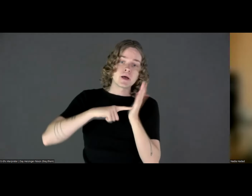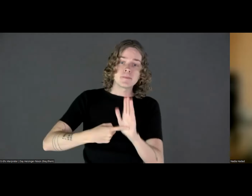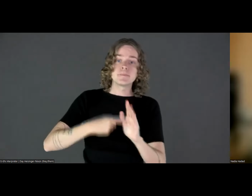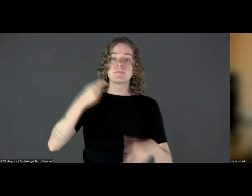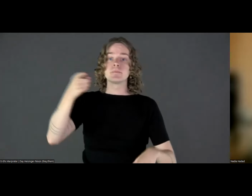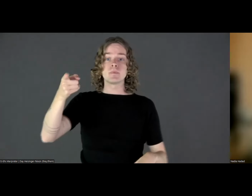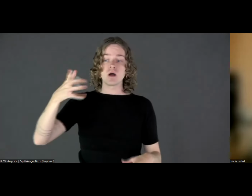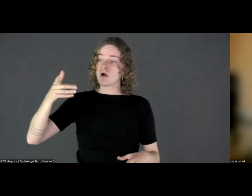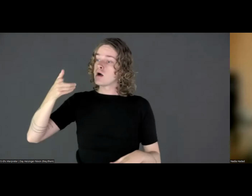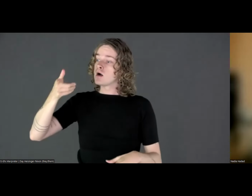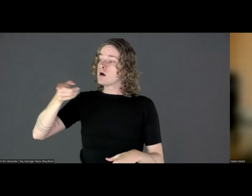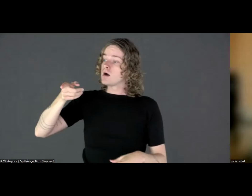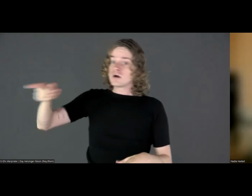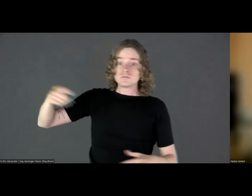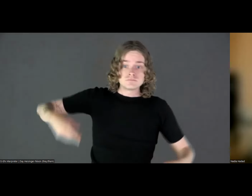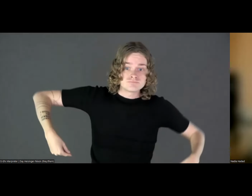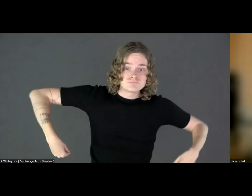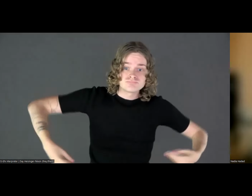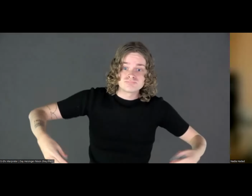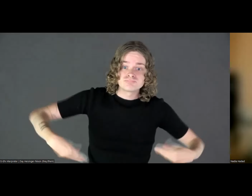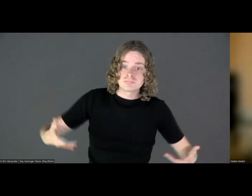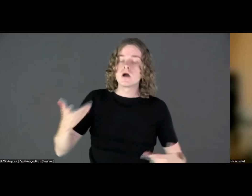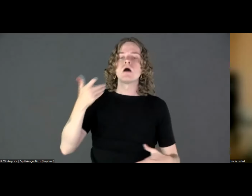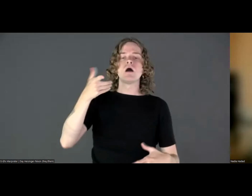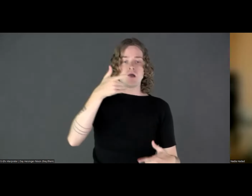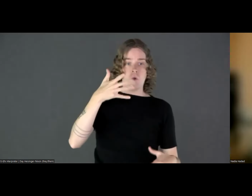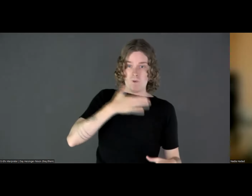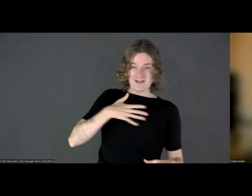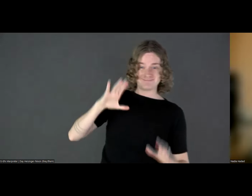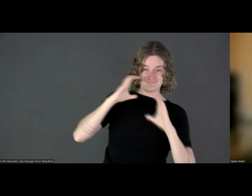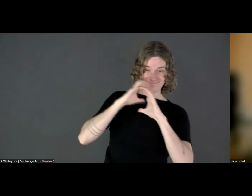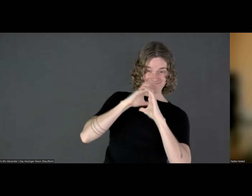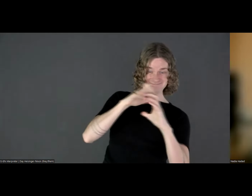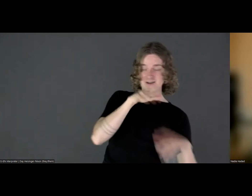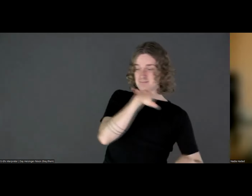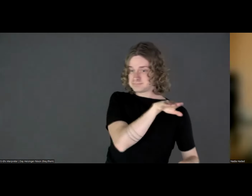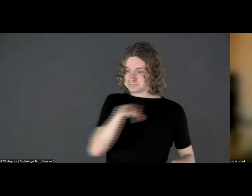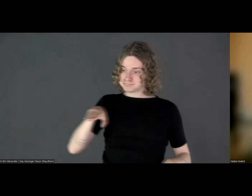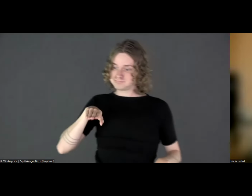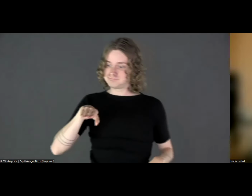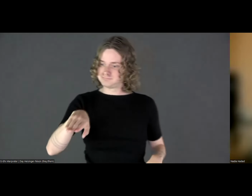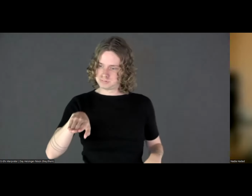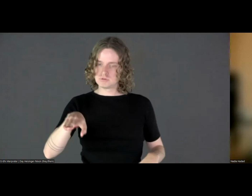longer preparation time to give feedback, to ensure persons with disabilities can participate